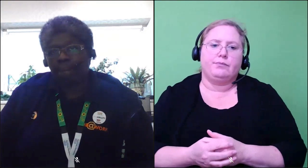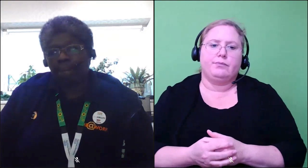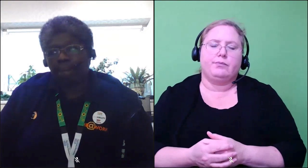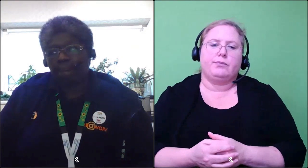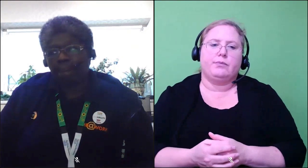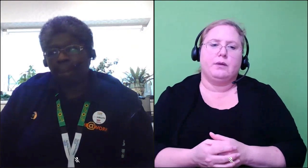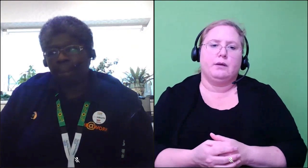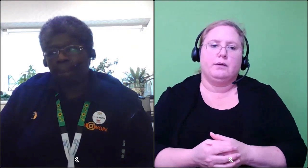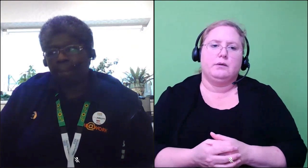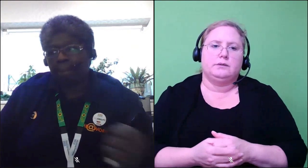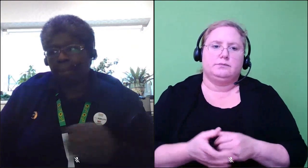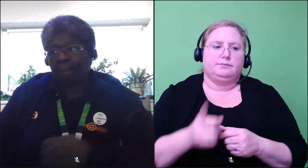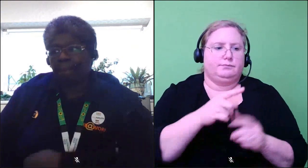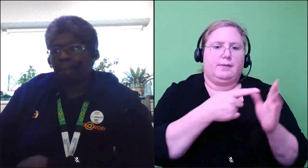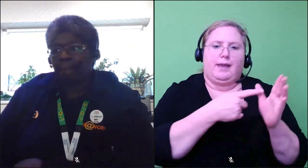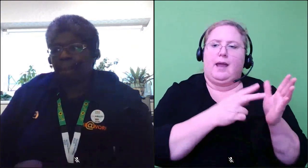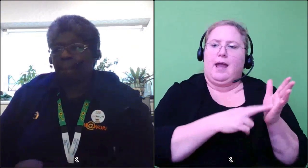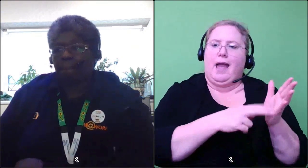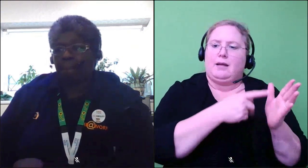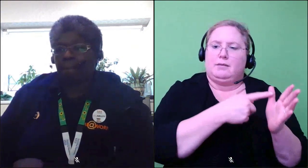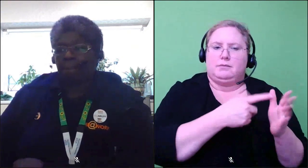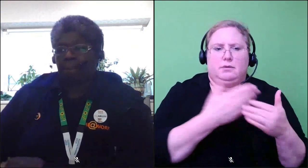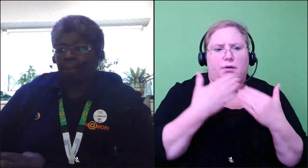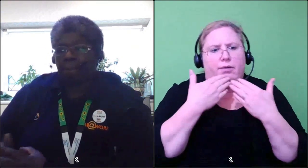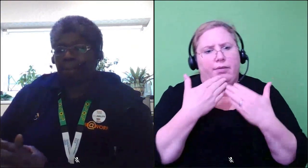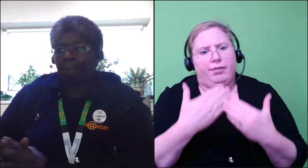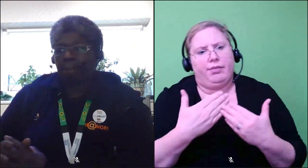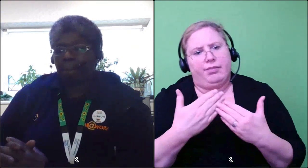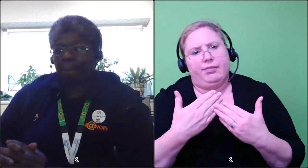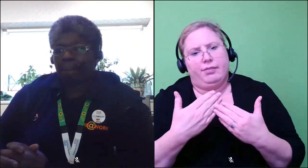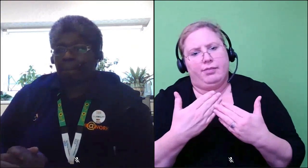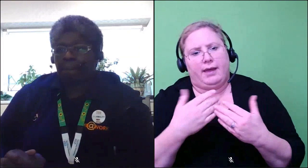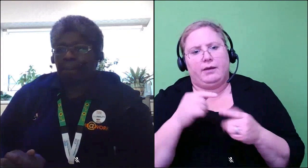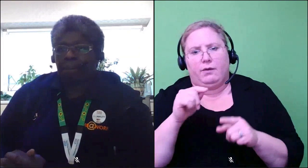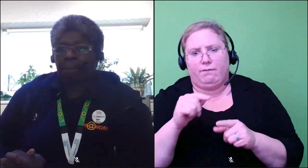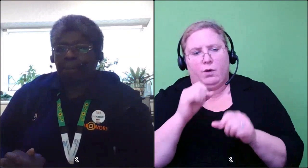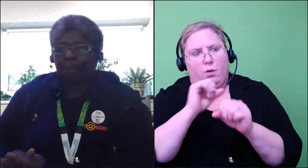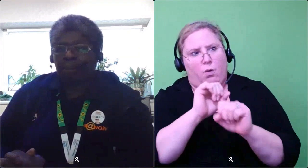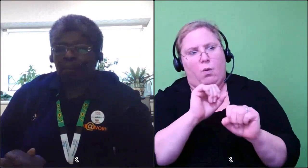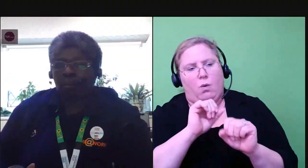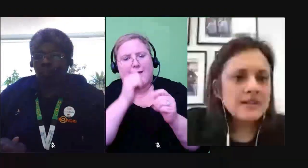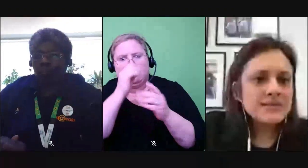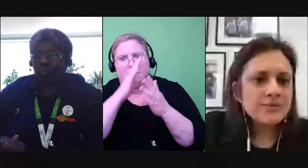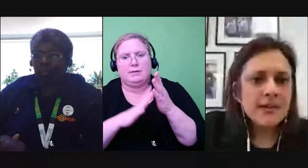Thank you for that overview there of your experience as well, Dawn.